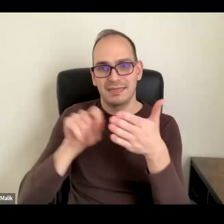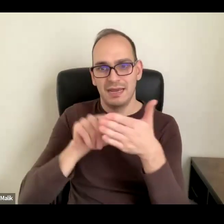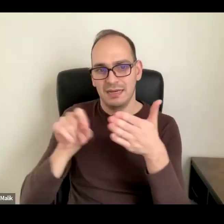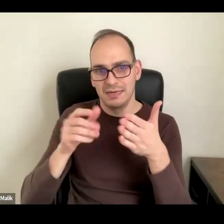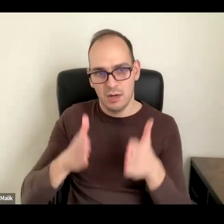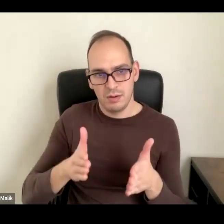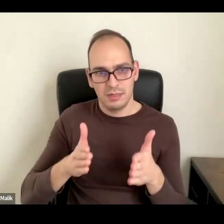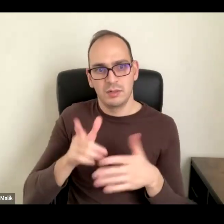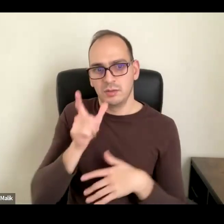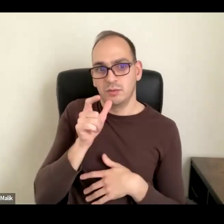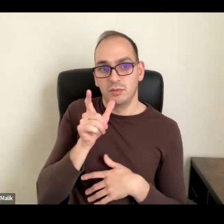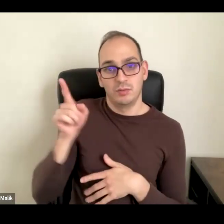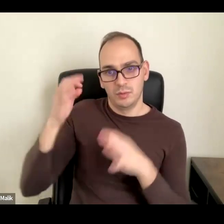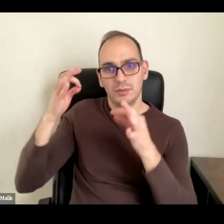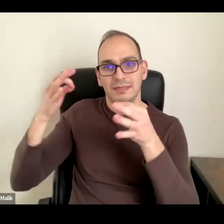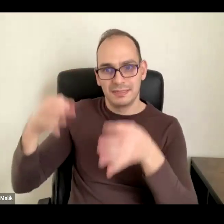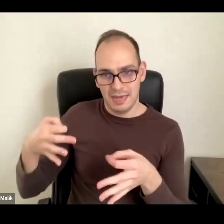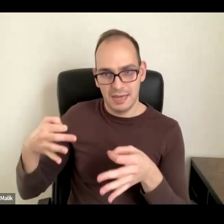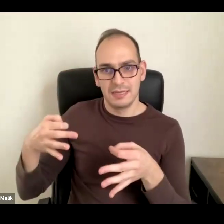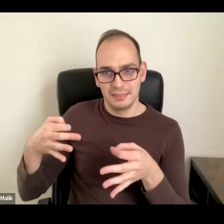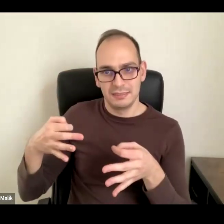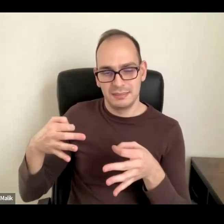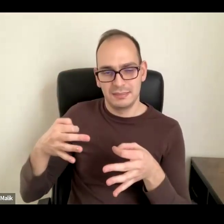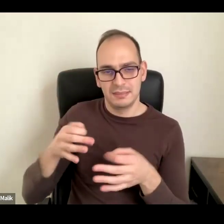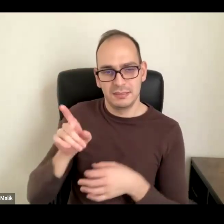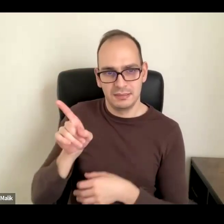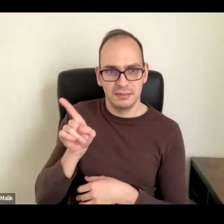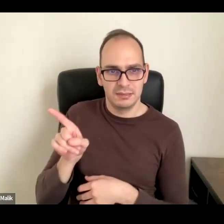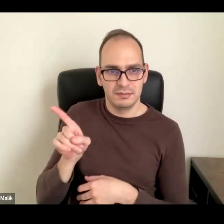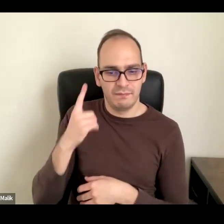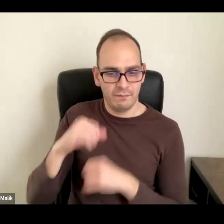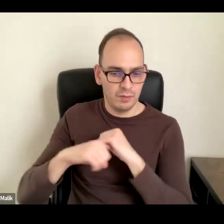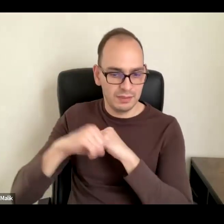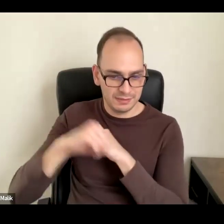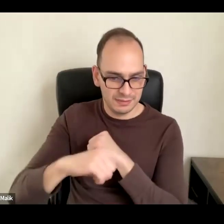who is the one that makes the decision on that extension request